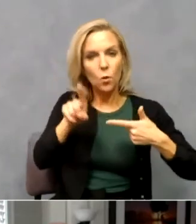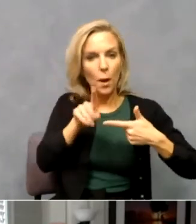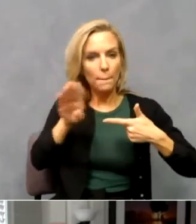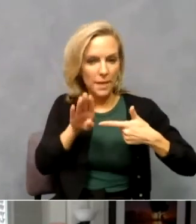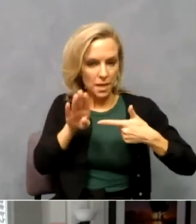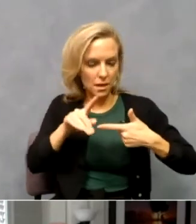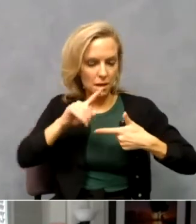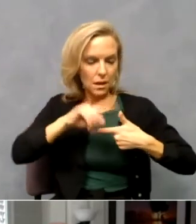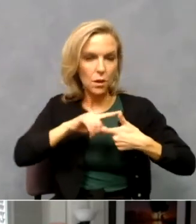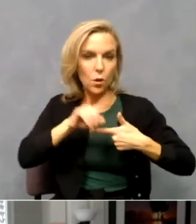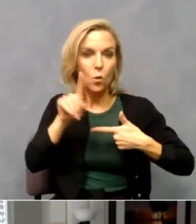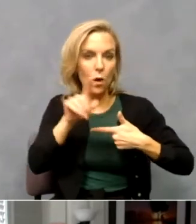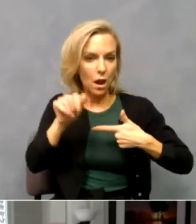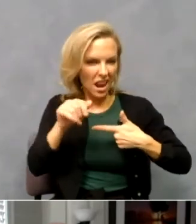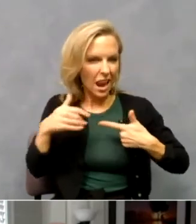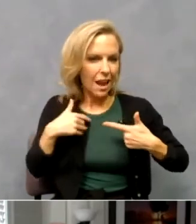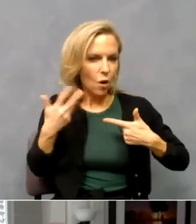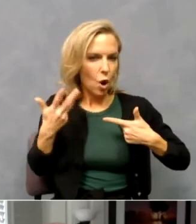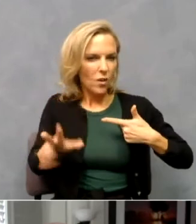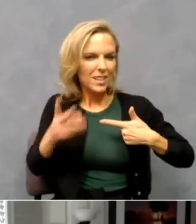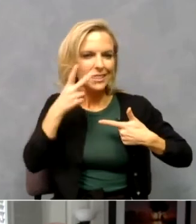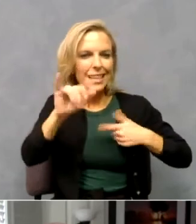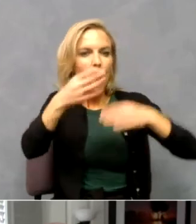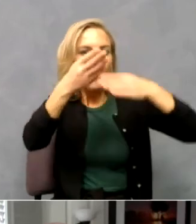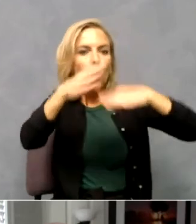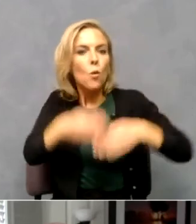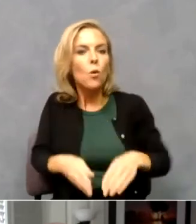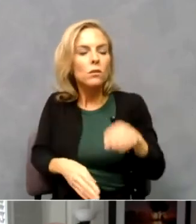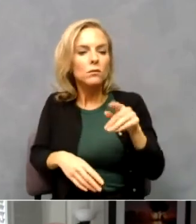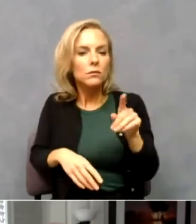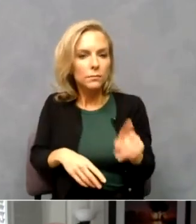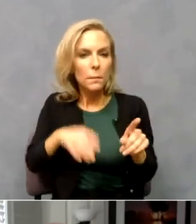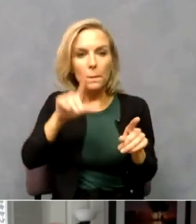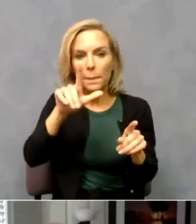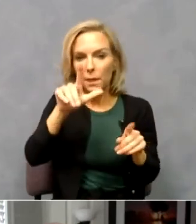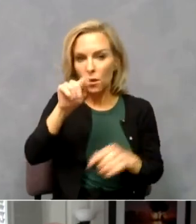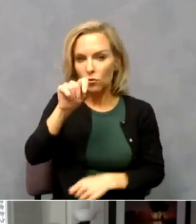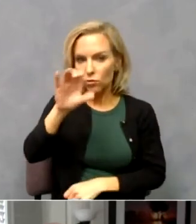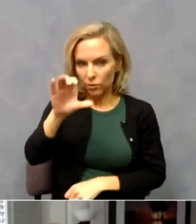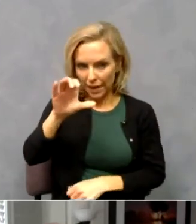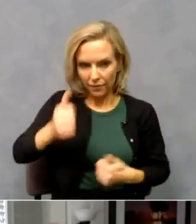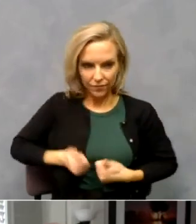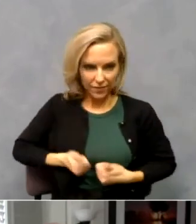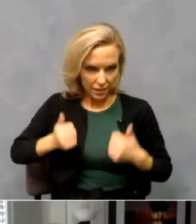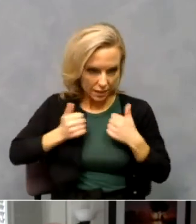A. And I broke it out for clarity here. Long term care facility. That's lt cf